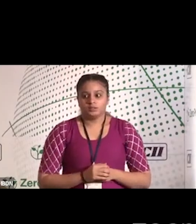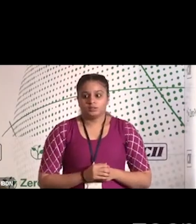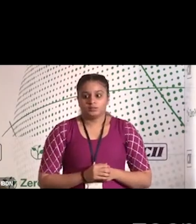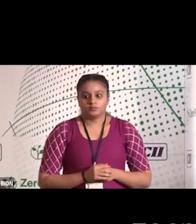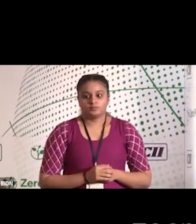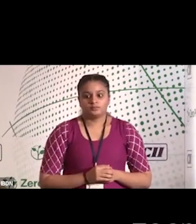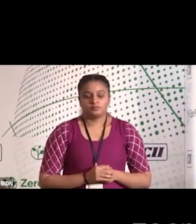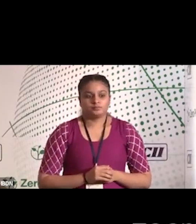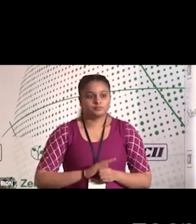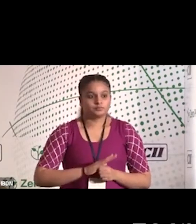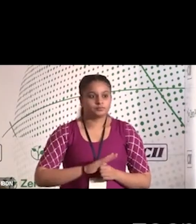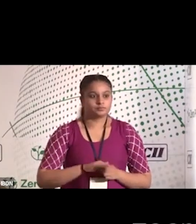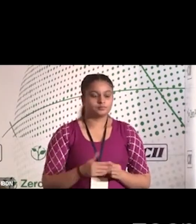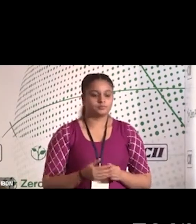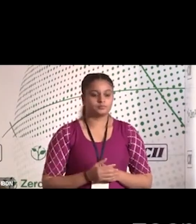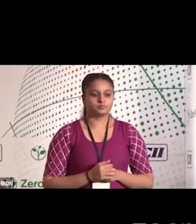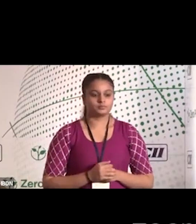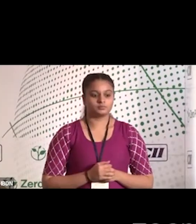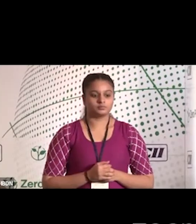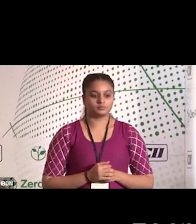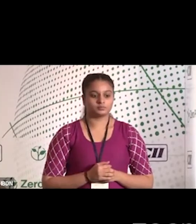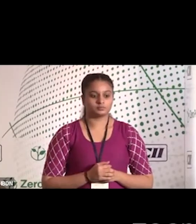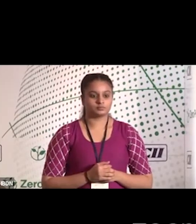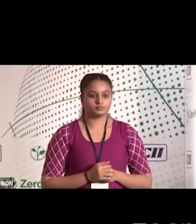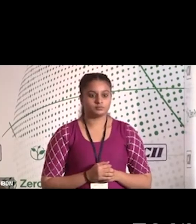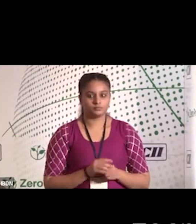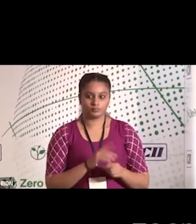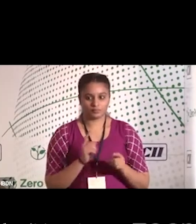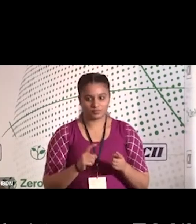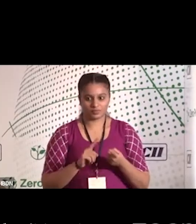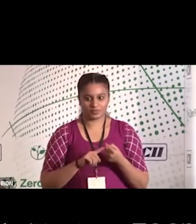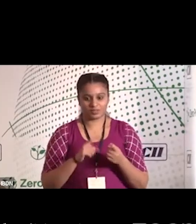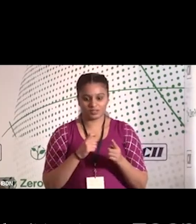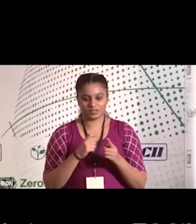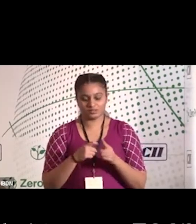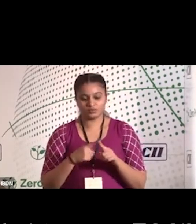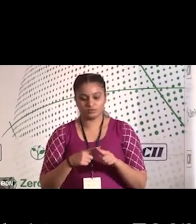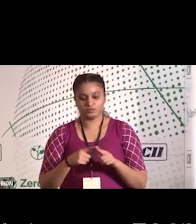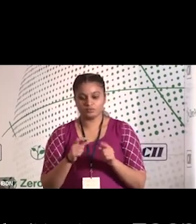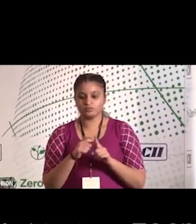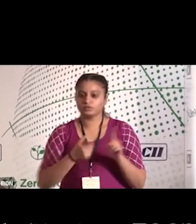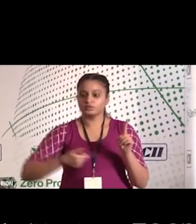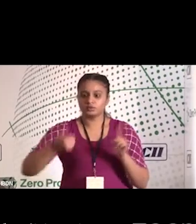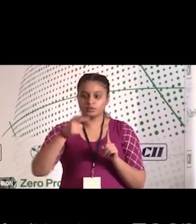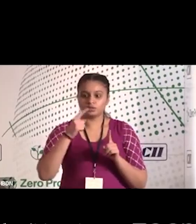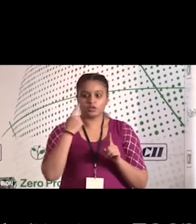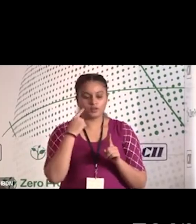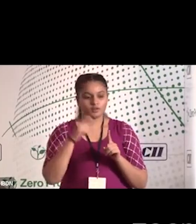And the good return, would you you're the executive director or if